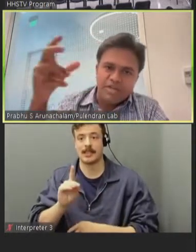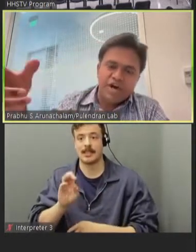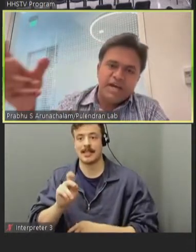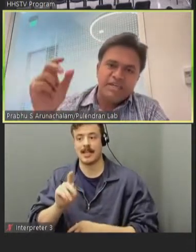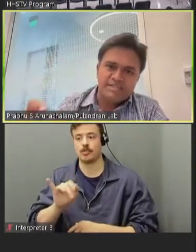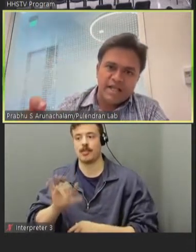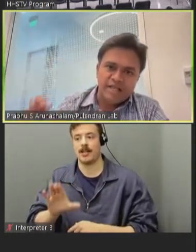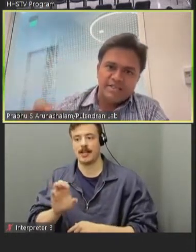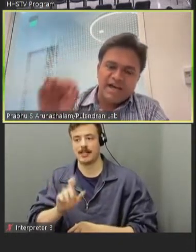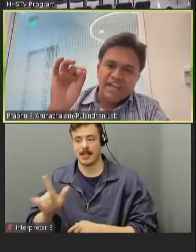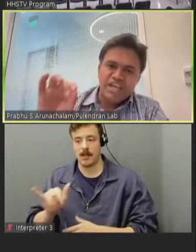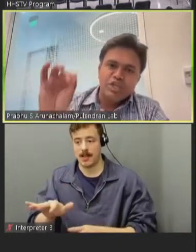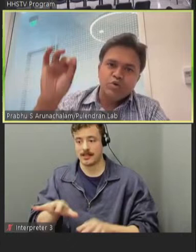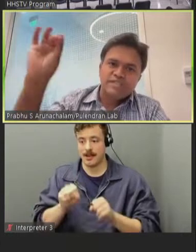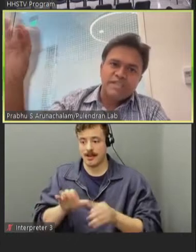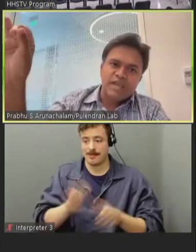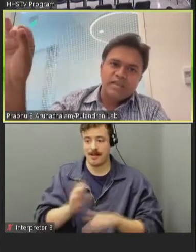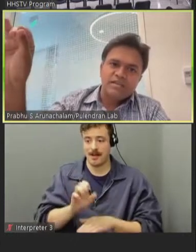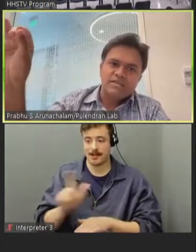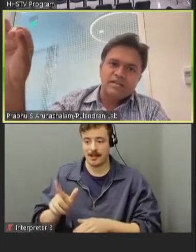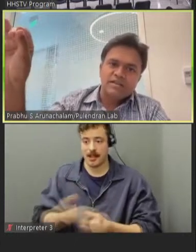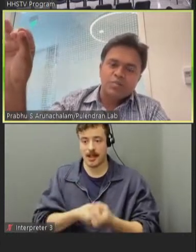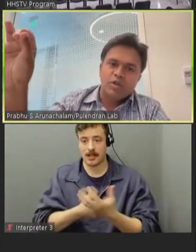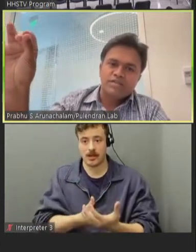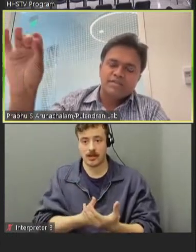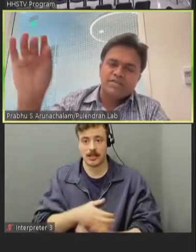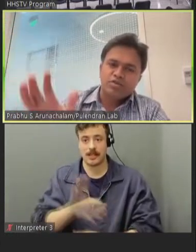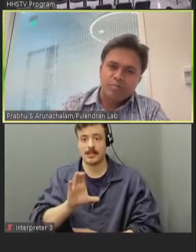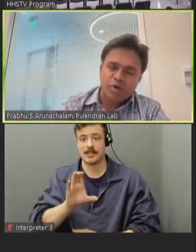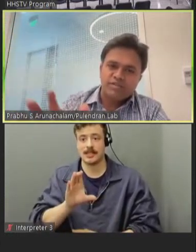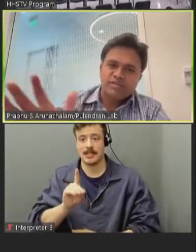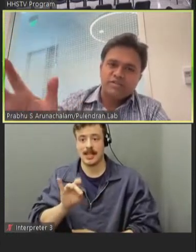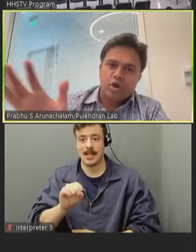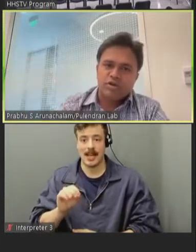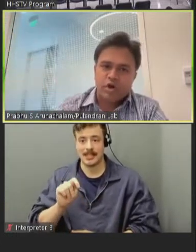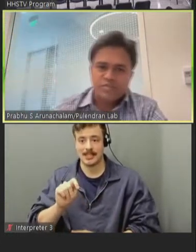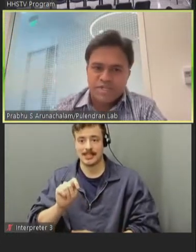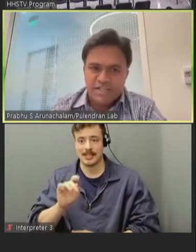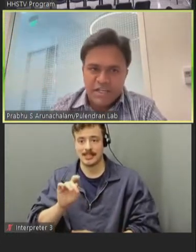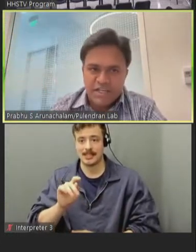dying cells and induce CD8 T-cell responses through a process called cross-presentation.